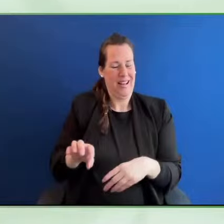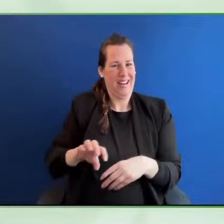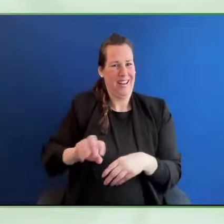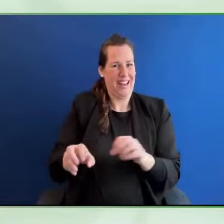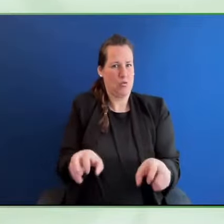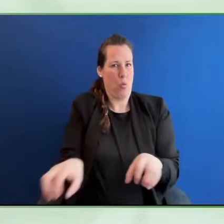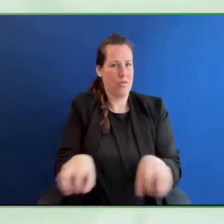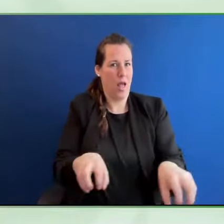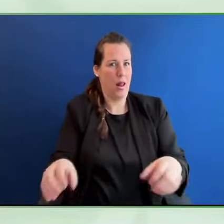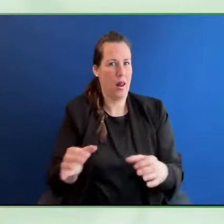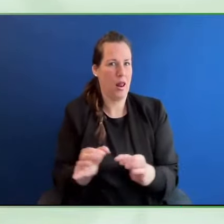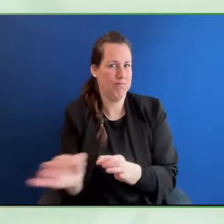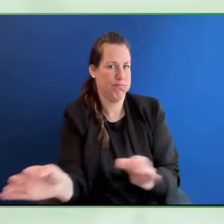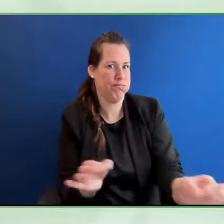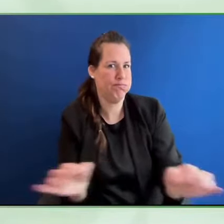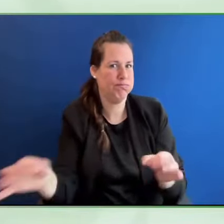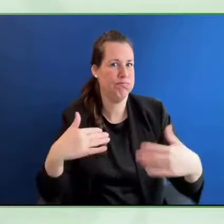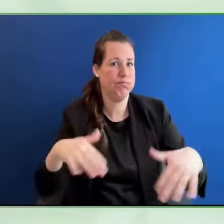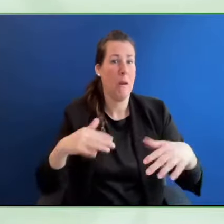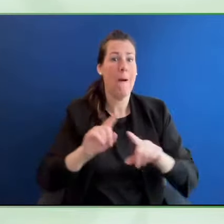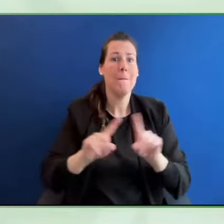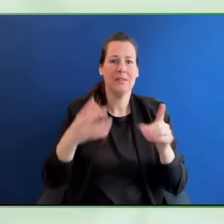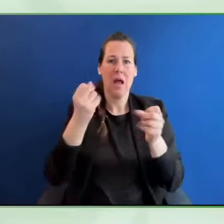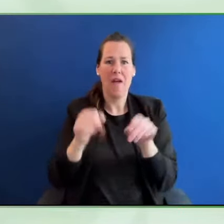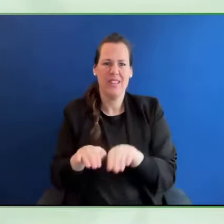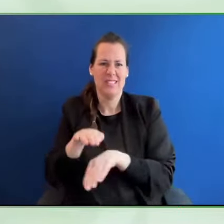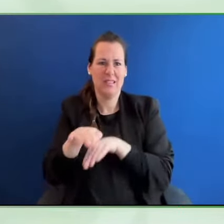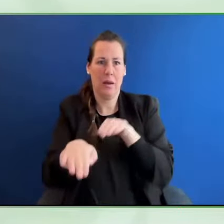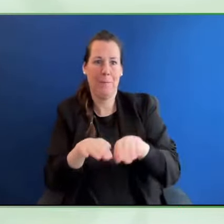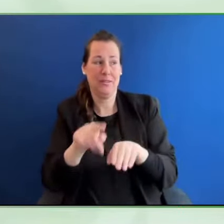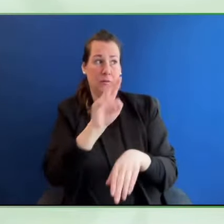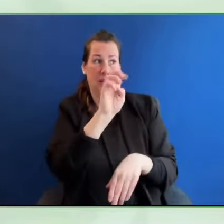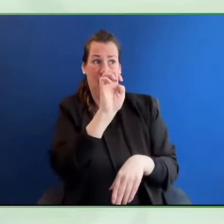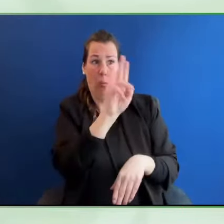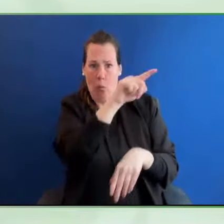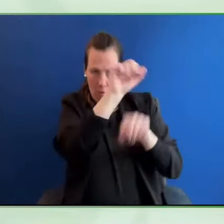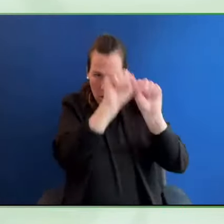This is not so much legislation but learning from each other about best practices.